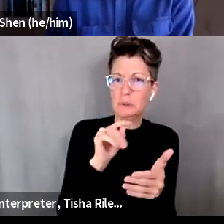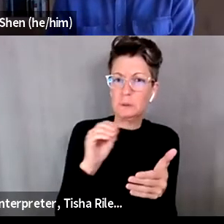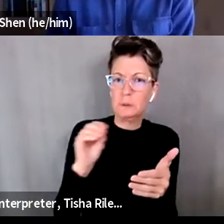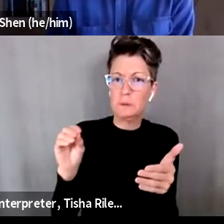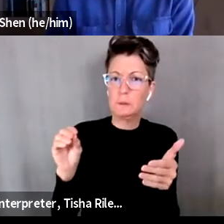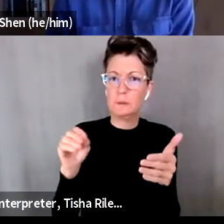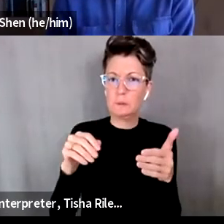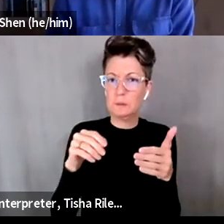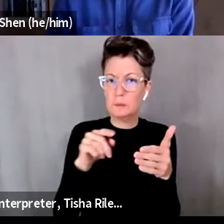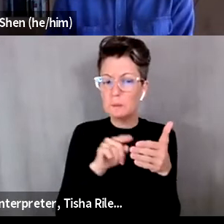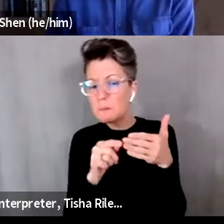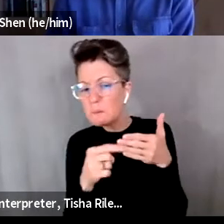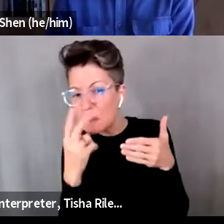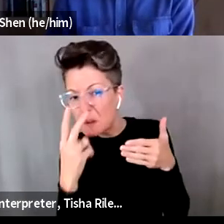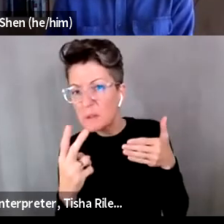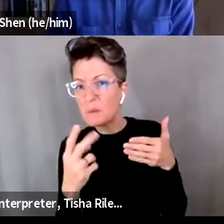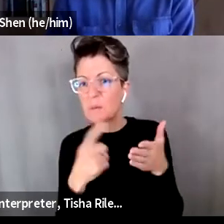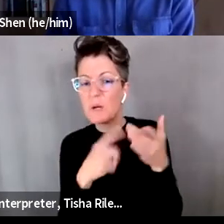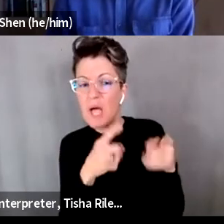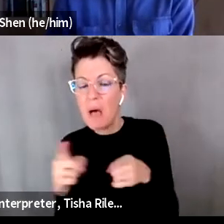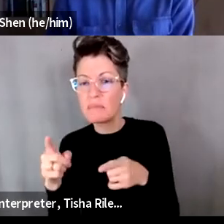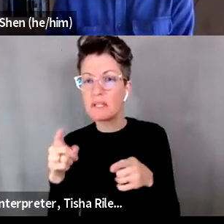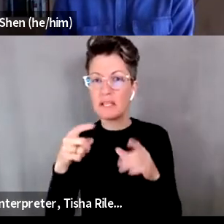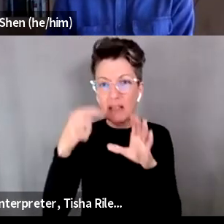thing to have the camera there while